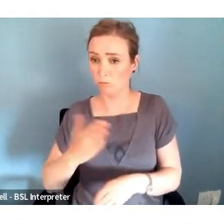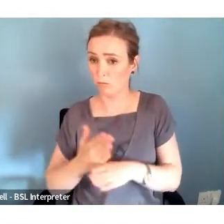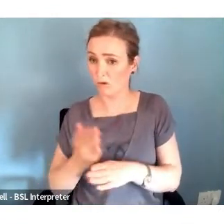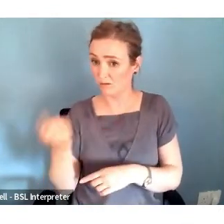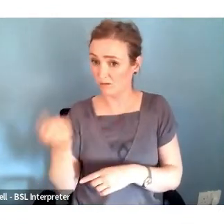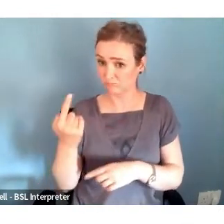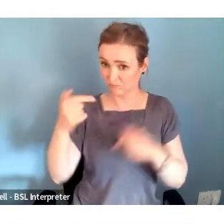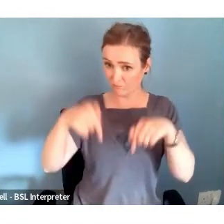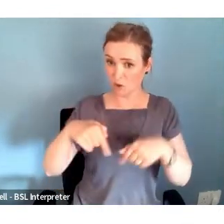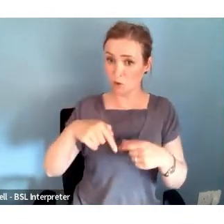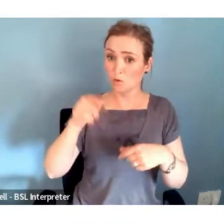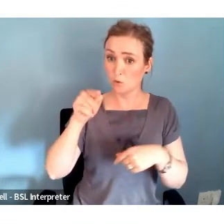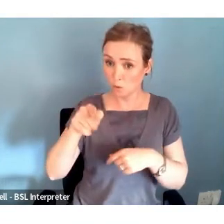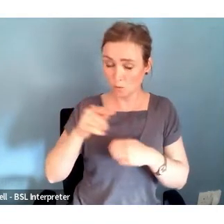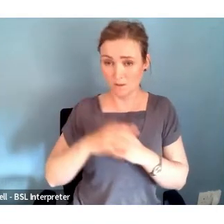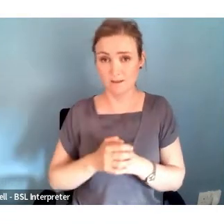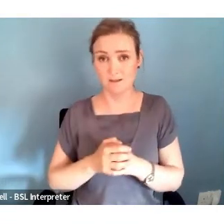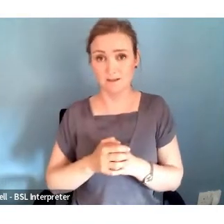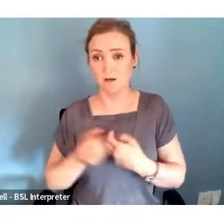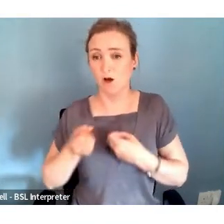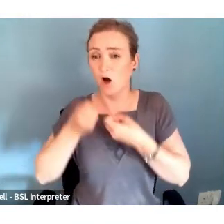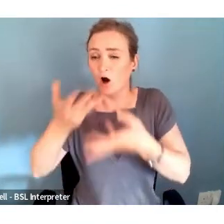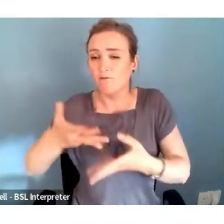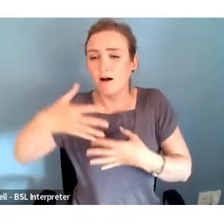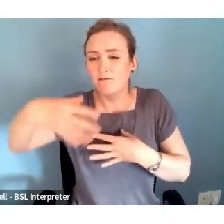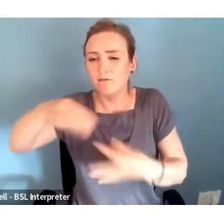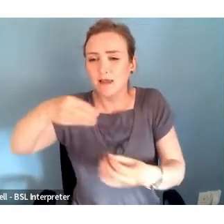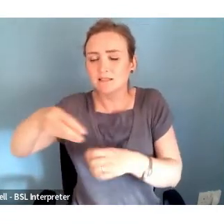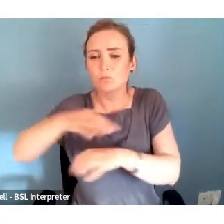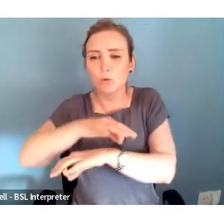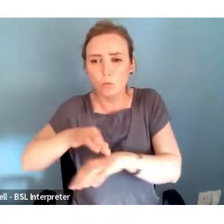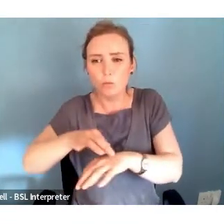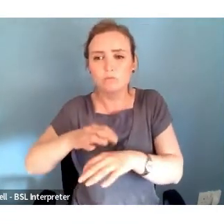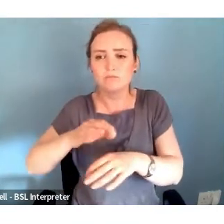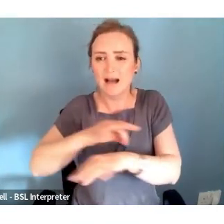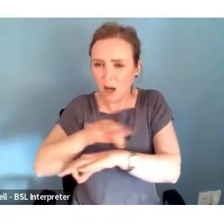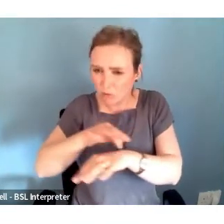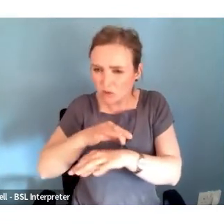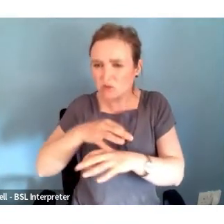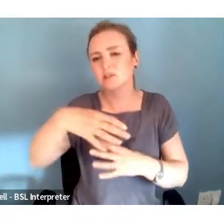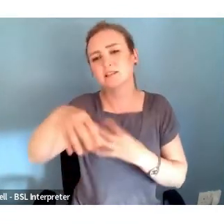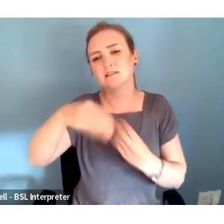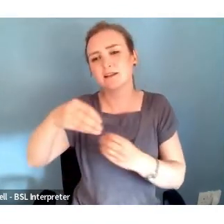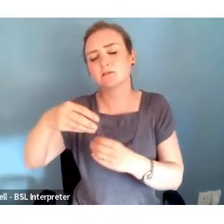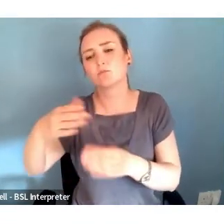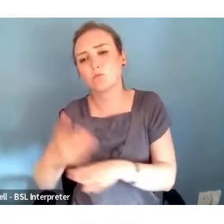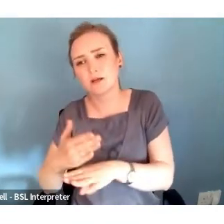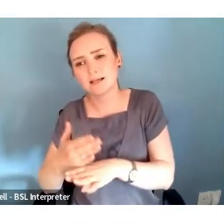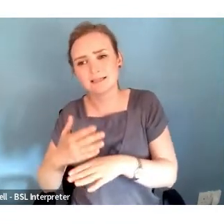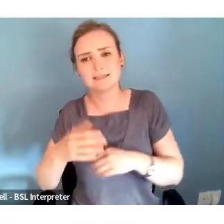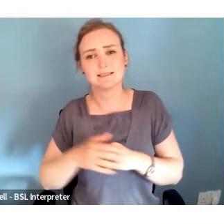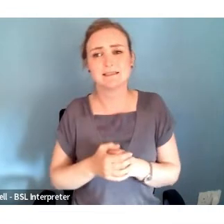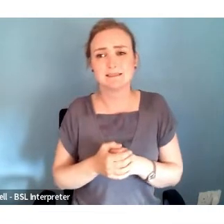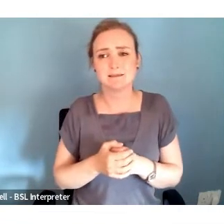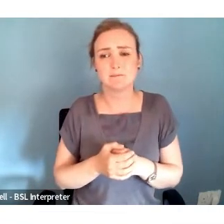Do you offer flexibility working? Do you offer an Employee Resource Group for candidate